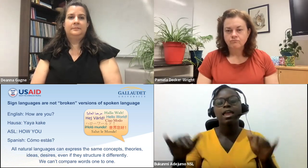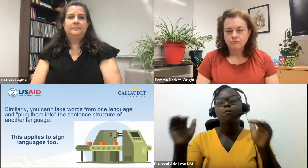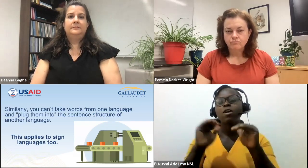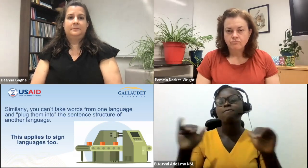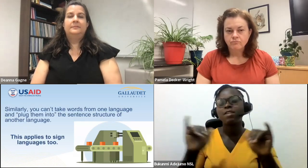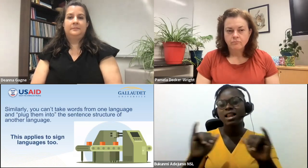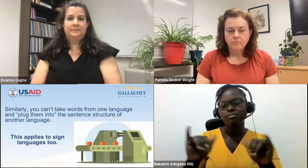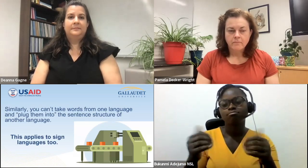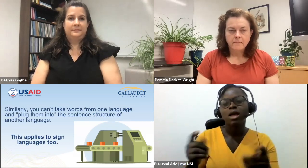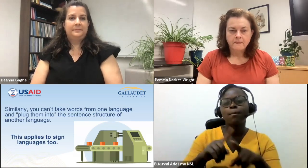next slide.